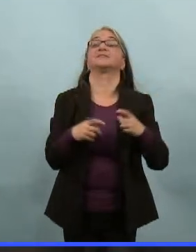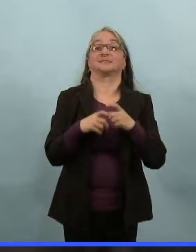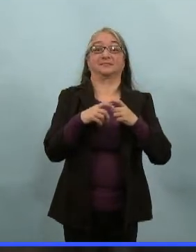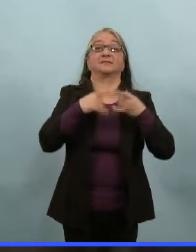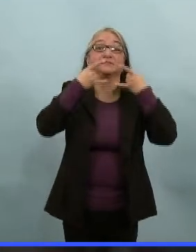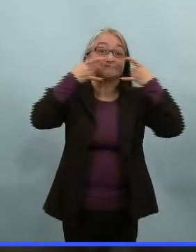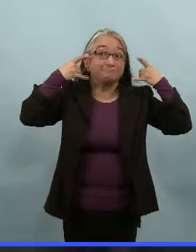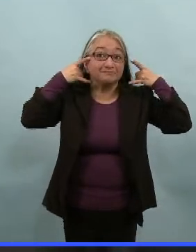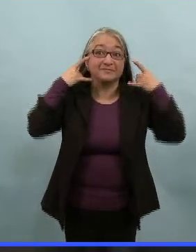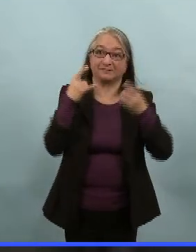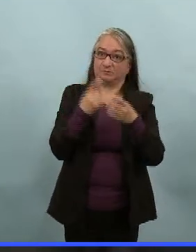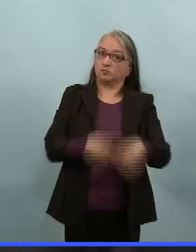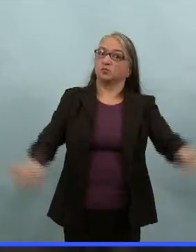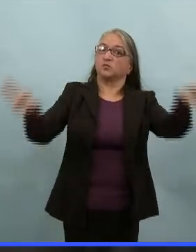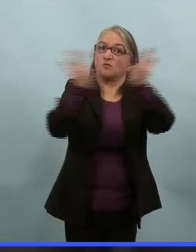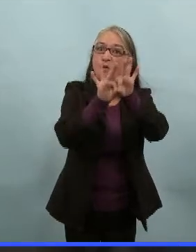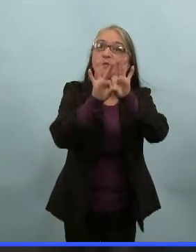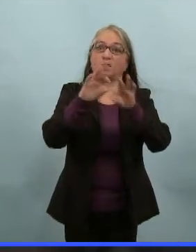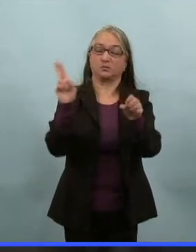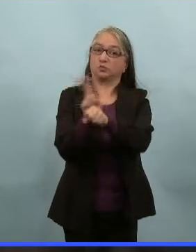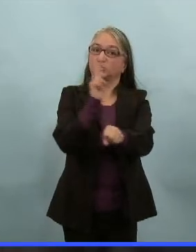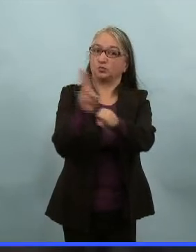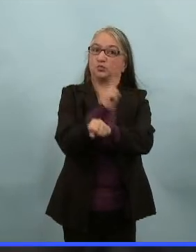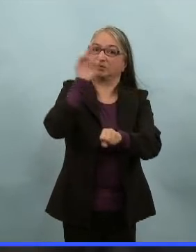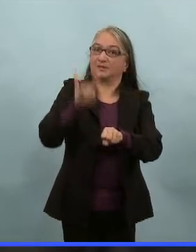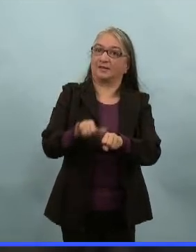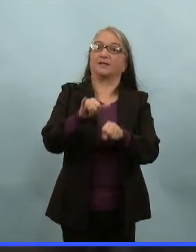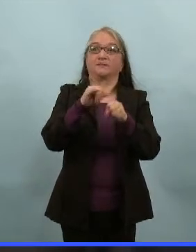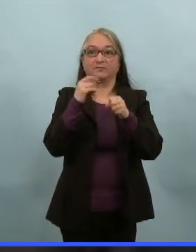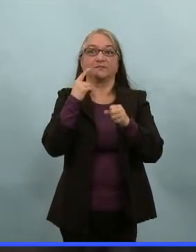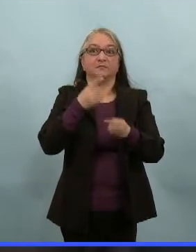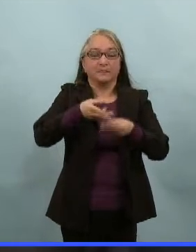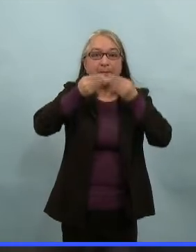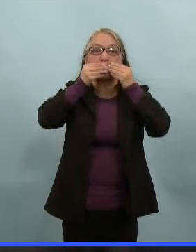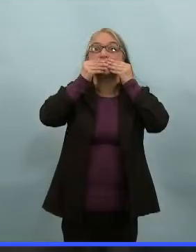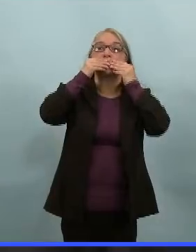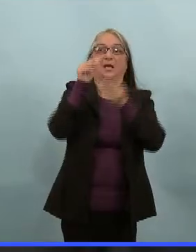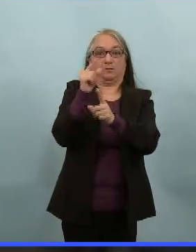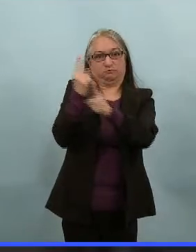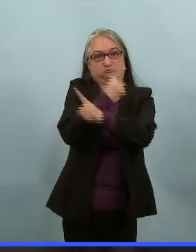getting a well-fitting mask is important as well we have testing we've deployed different types of